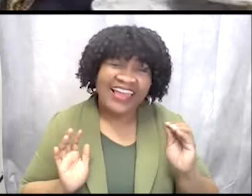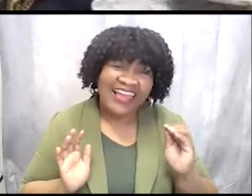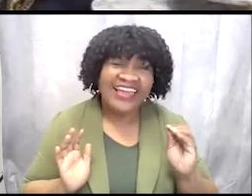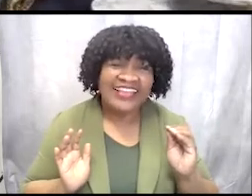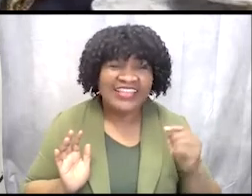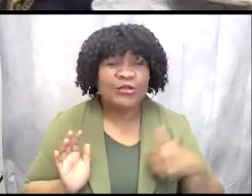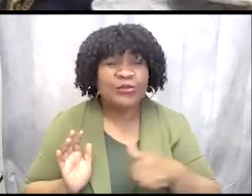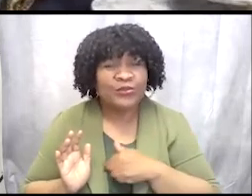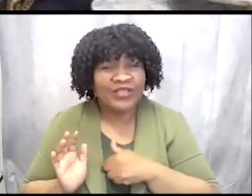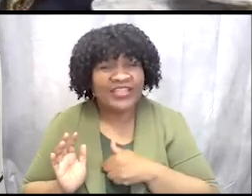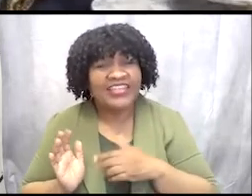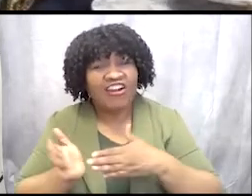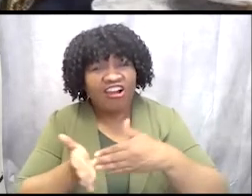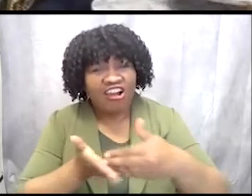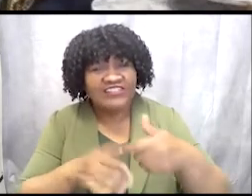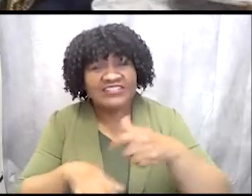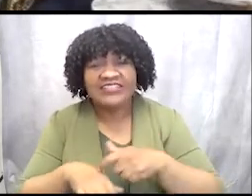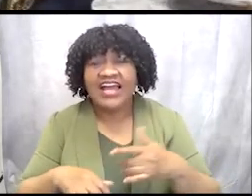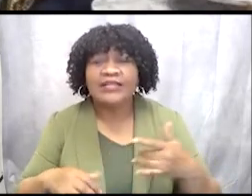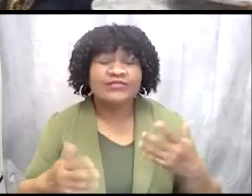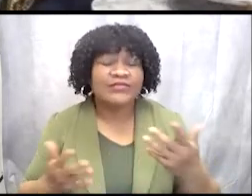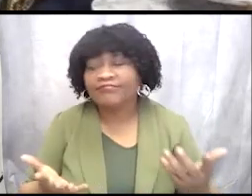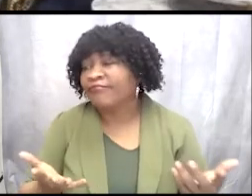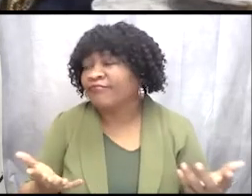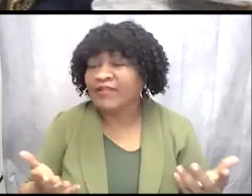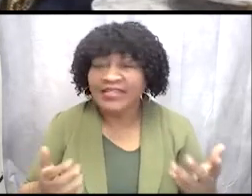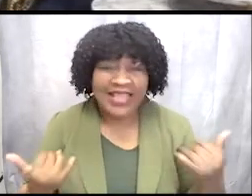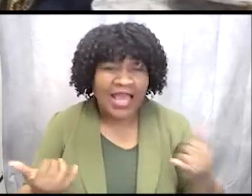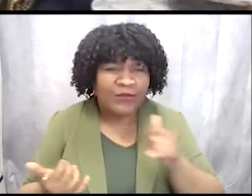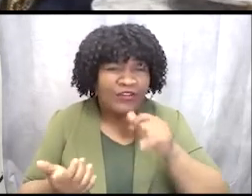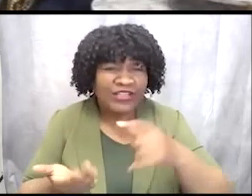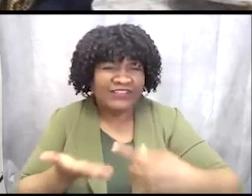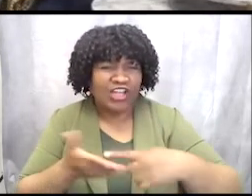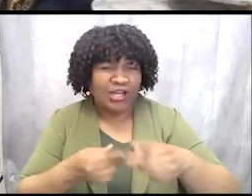And we often lose sight of that. We don't even talk about that.